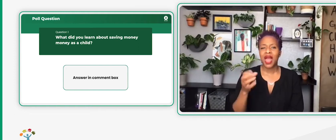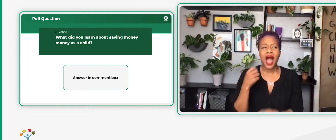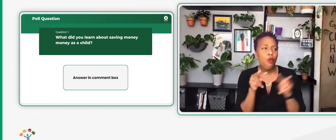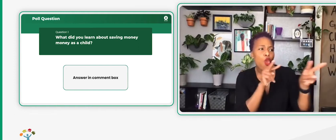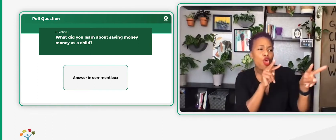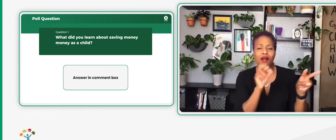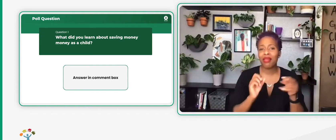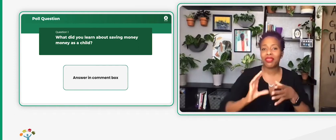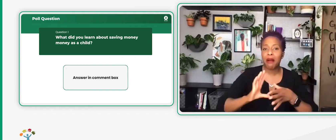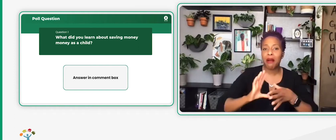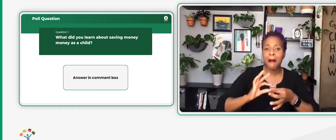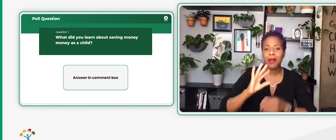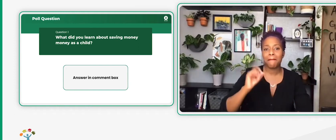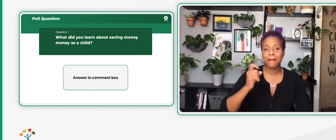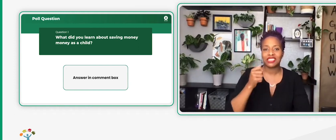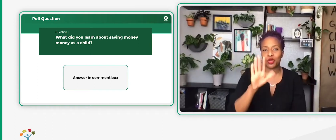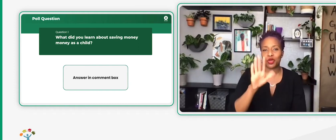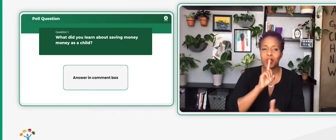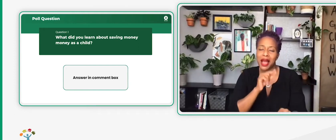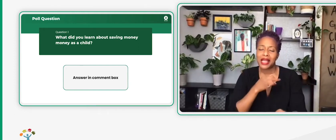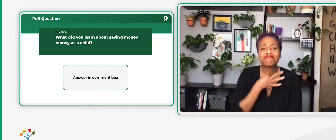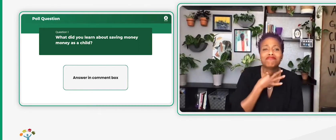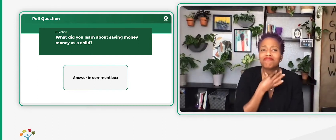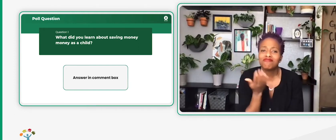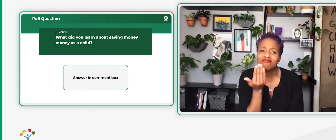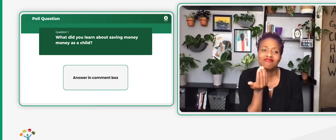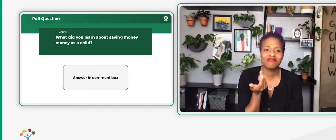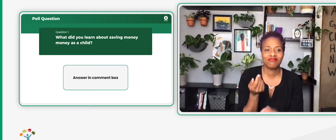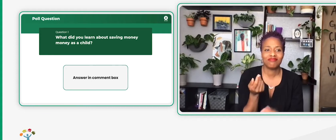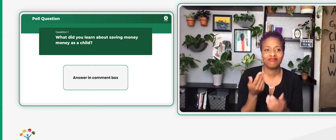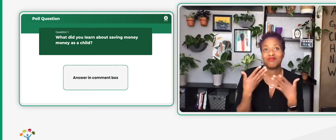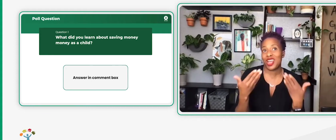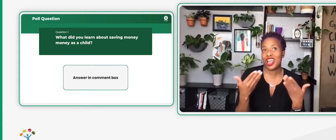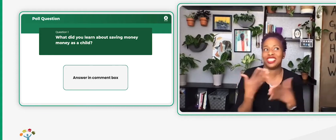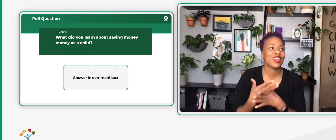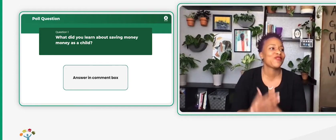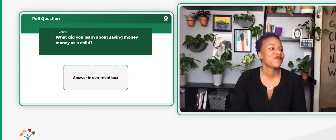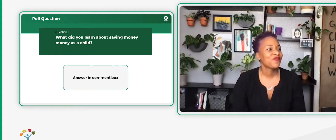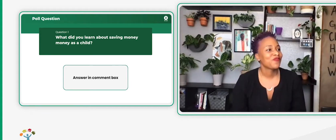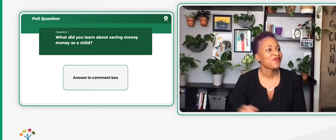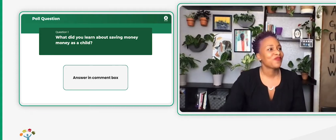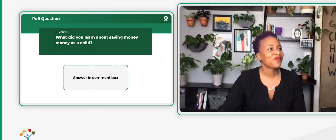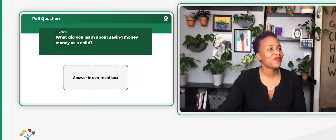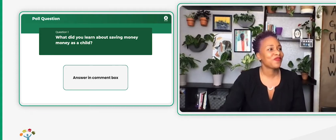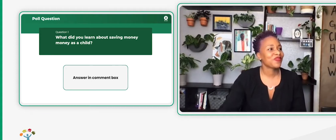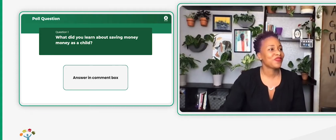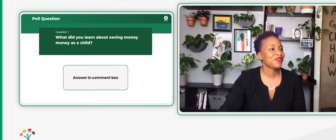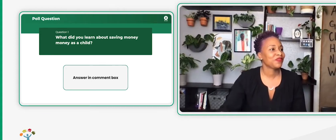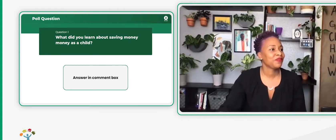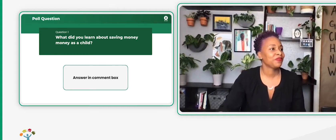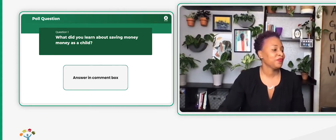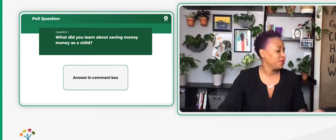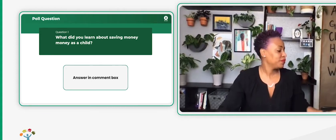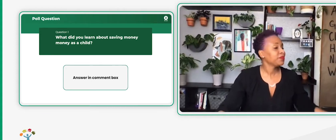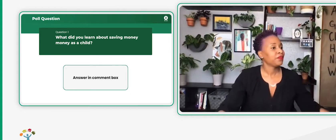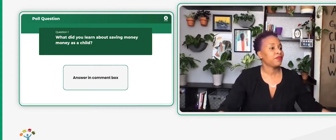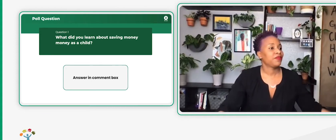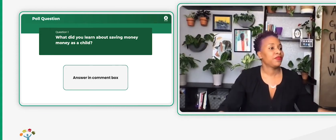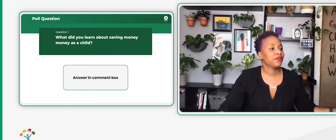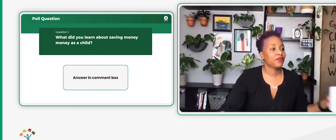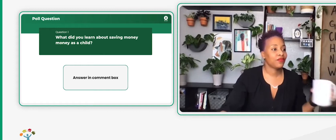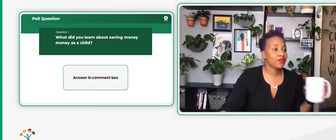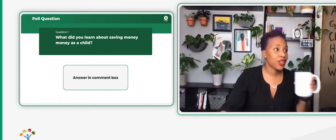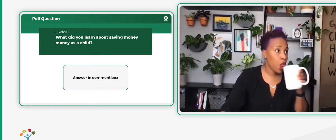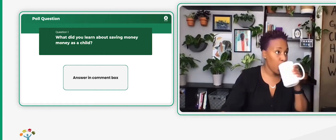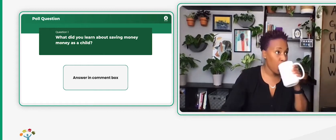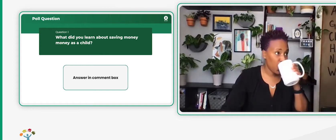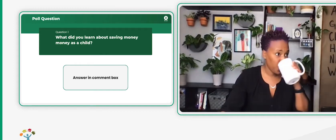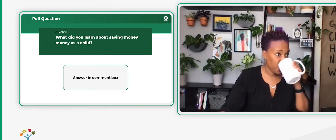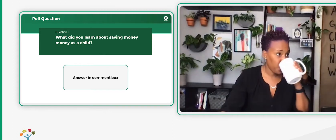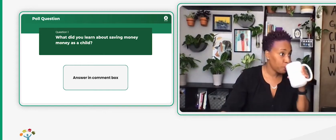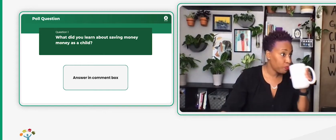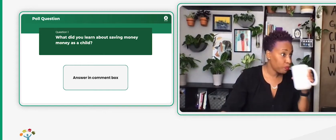have done, what you've been taught as a child. And I just am curious to know what your responses are.